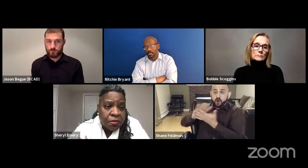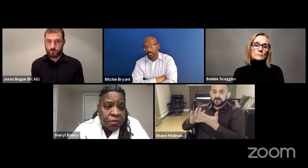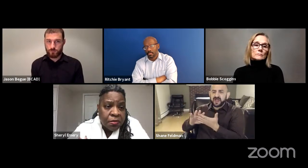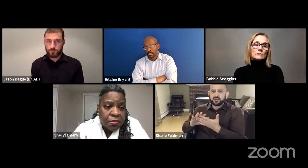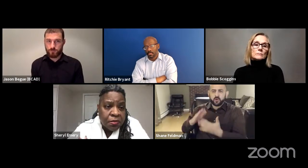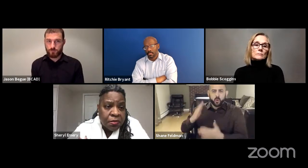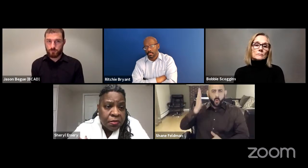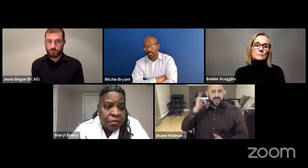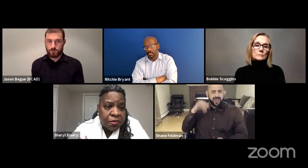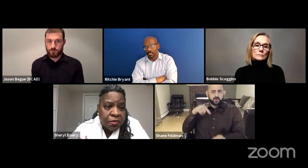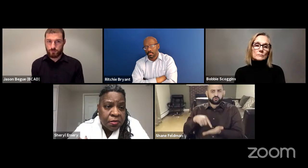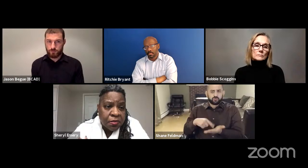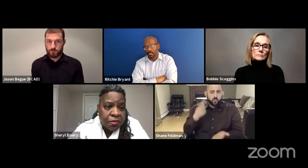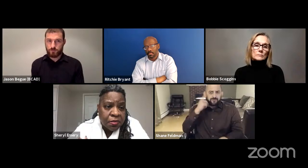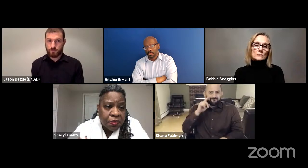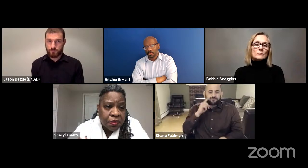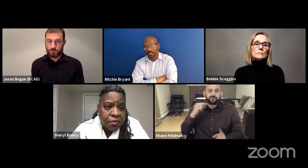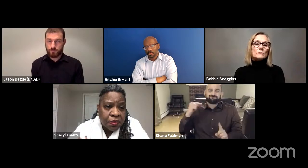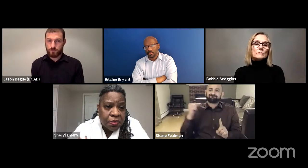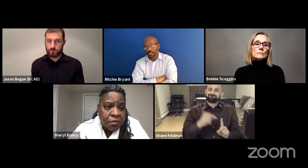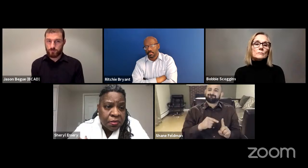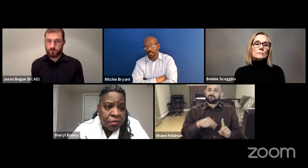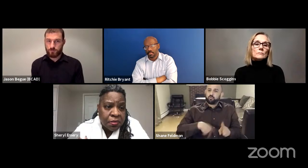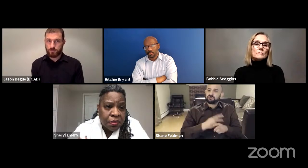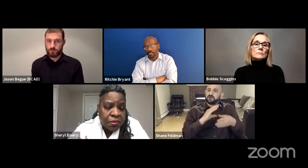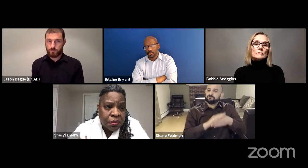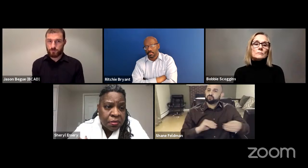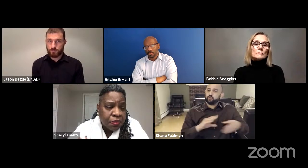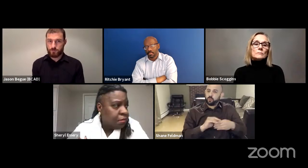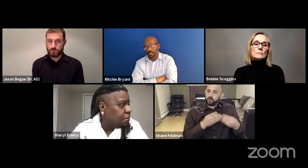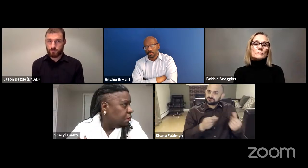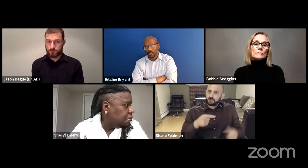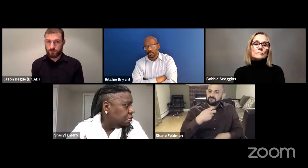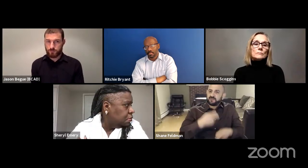I think we need to remind ourselves, what we're doing this for. And it comes back to